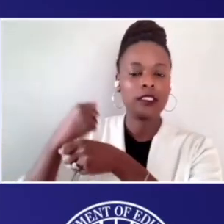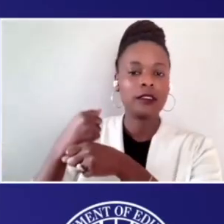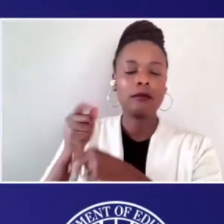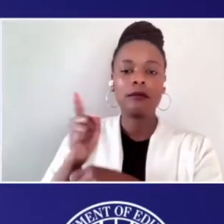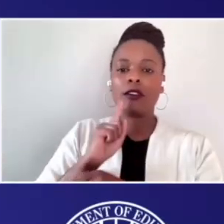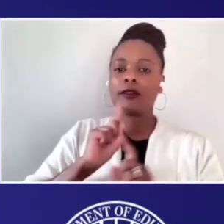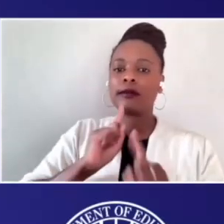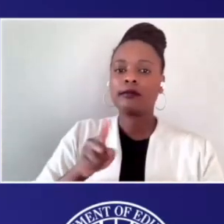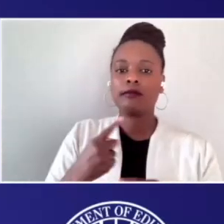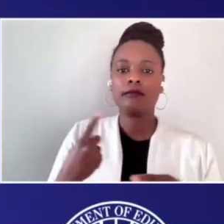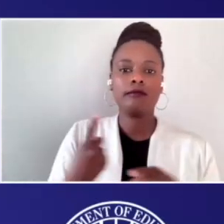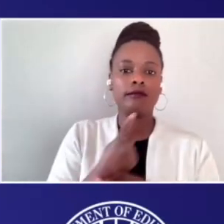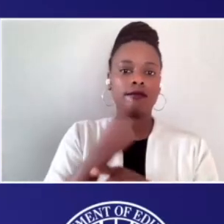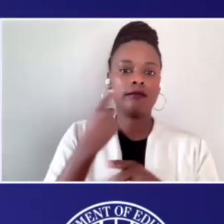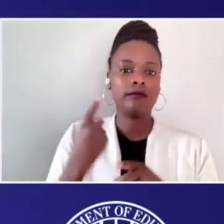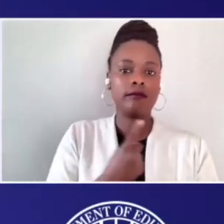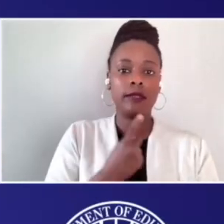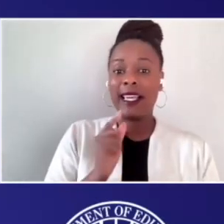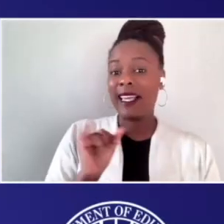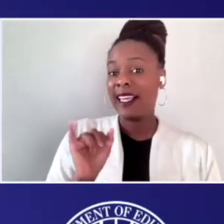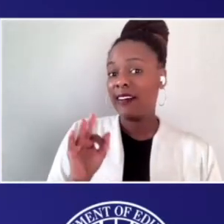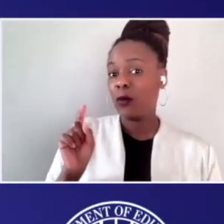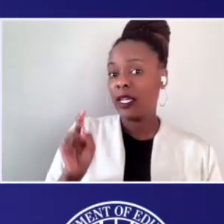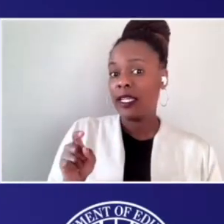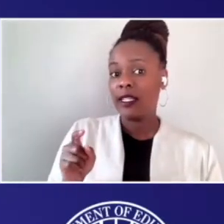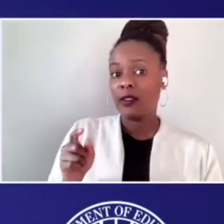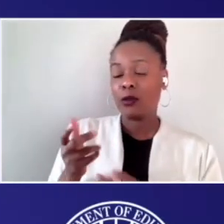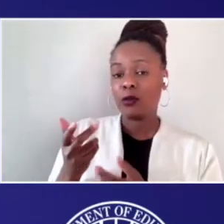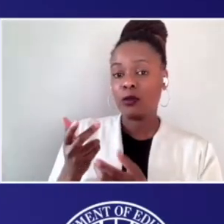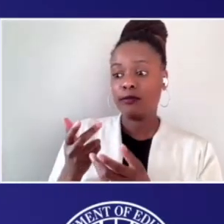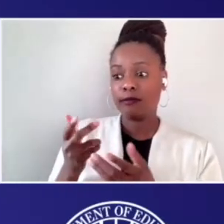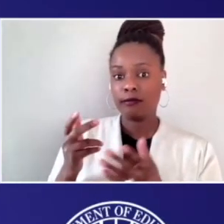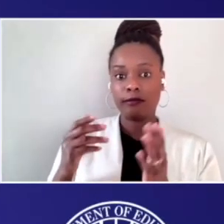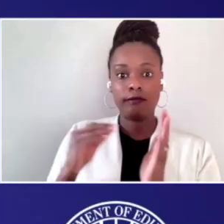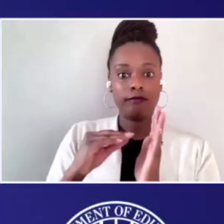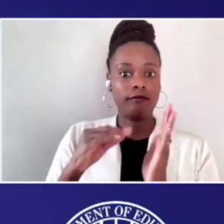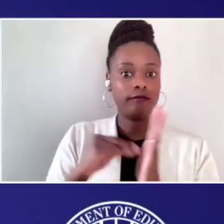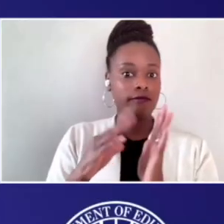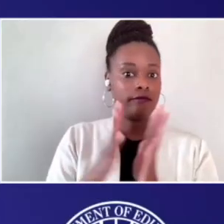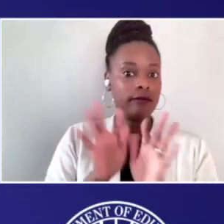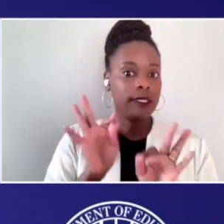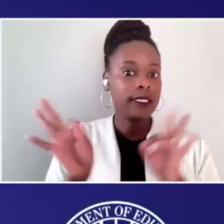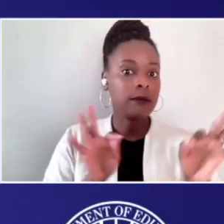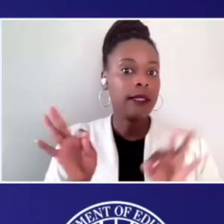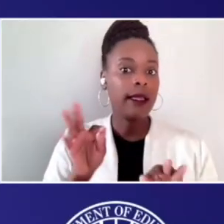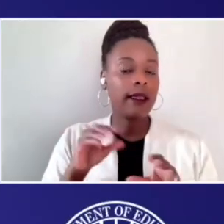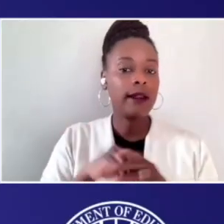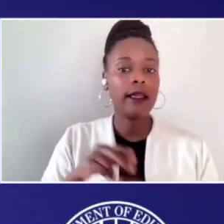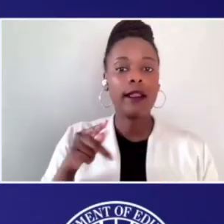of course, if we do need to either speak to it in the preamble or make sure we speak to it -- I'm not sure we'll speak to the